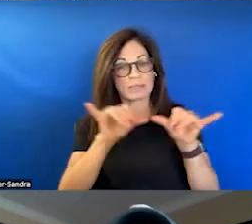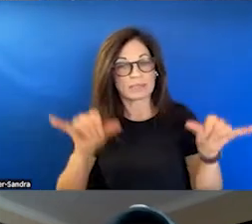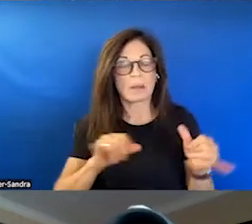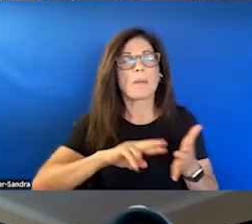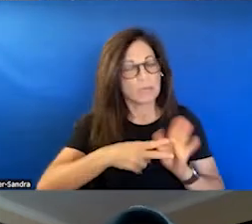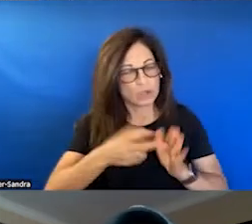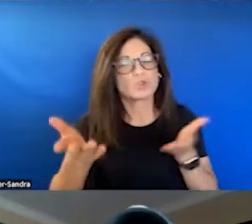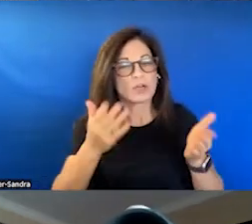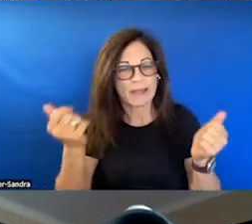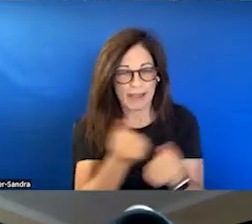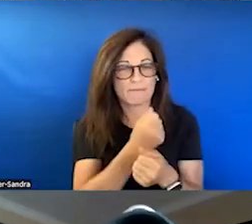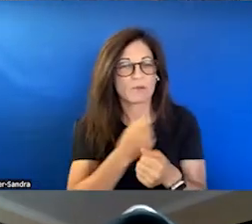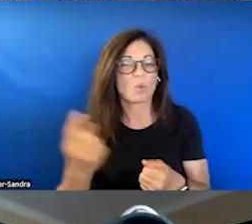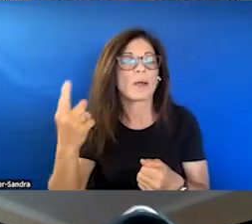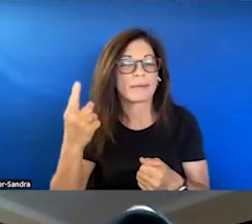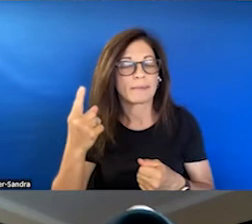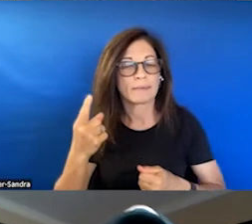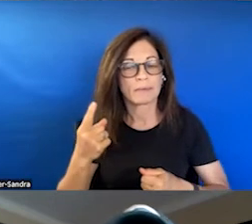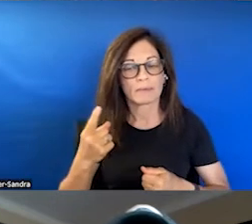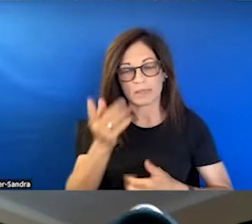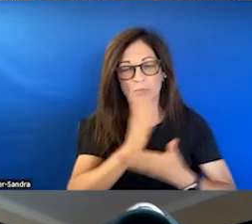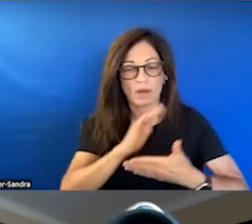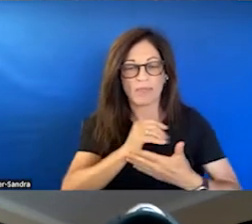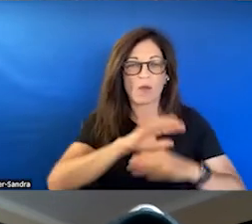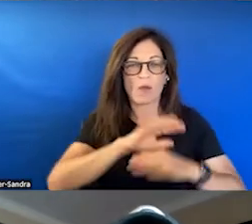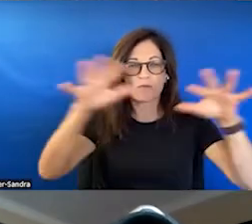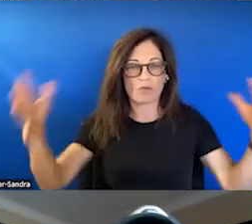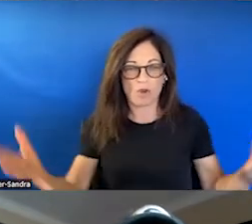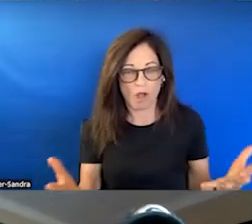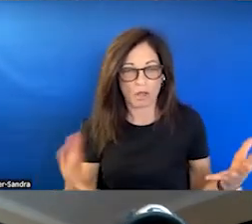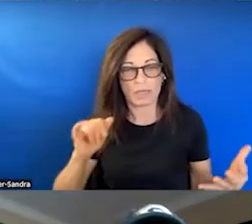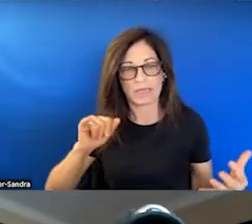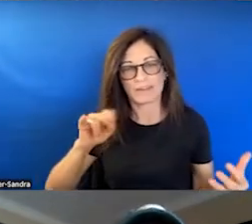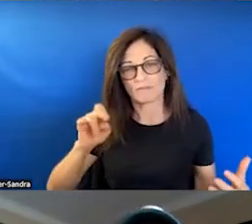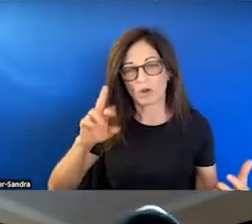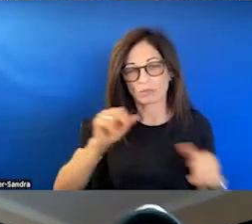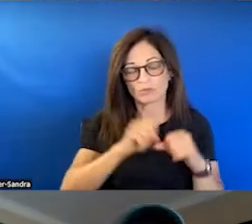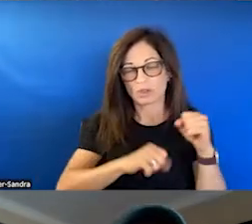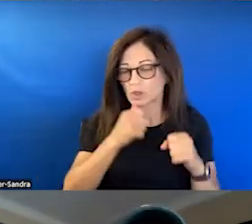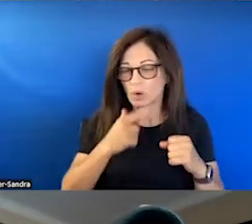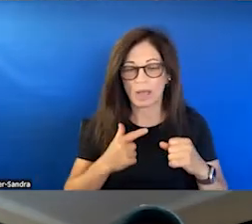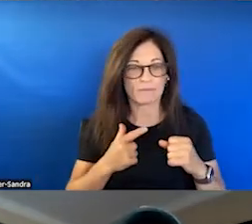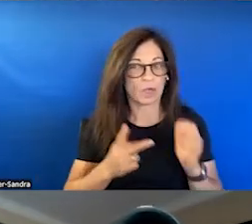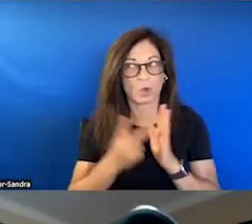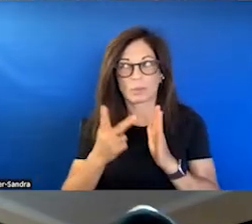EVERYONE AS PART OF THE INFRASTRUCTURE. YOU DON'T HAVE DUPLICATION OR CHALLENGES OF SAYING THIS